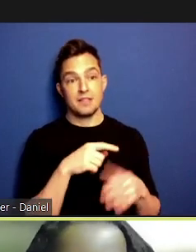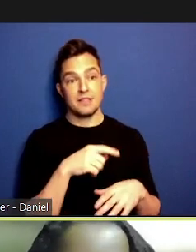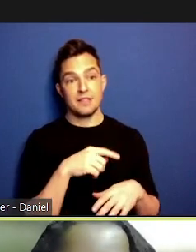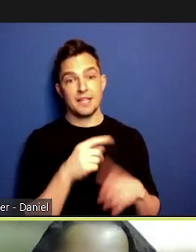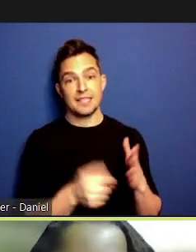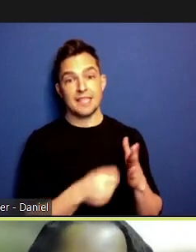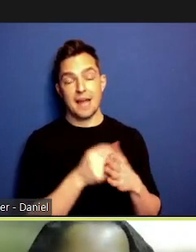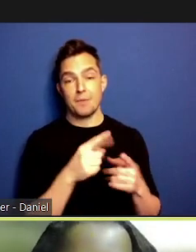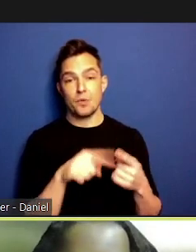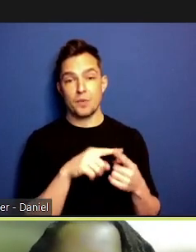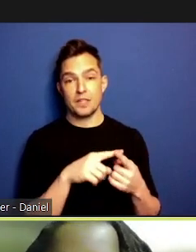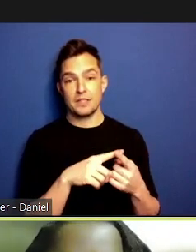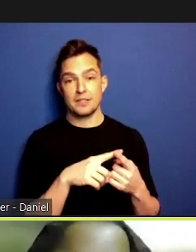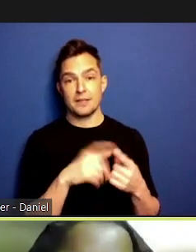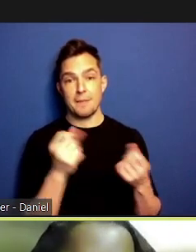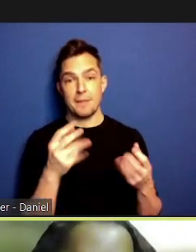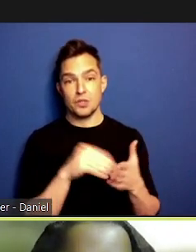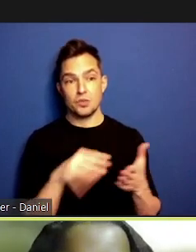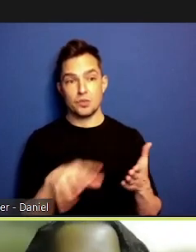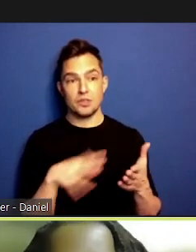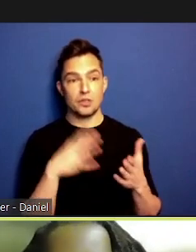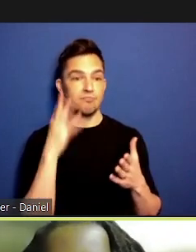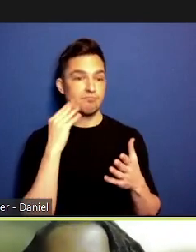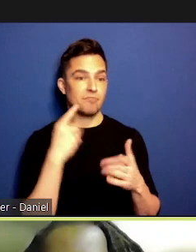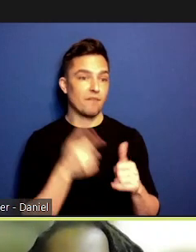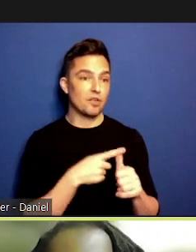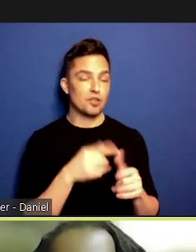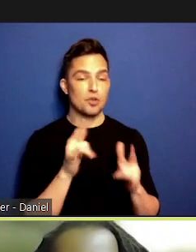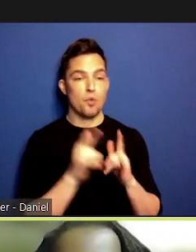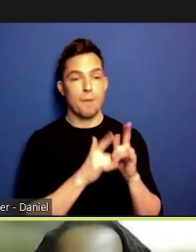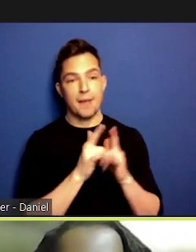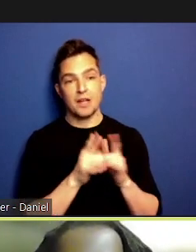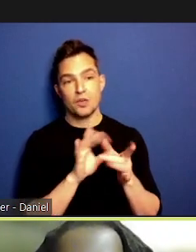grade, where many students are experimenting with their first romantic relationships. And